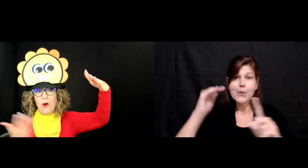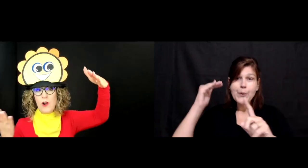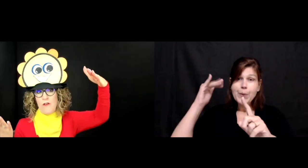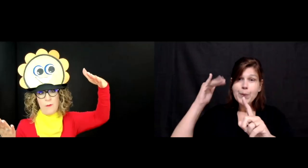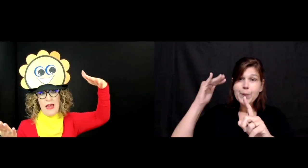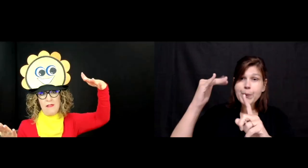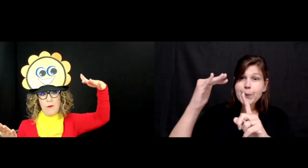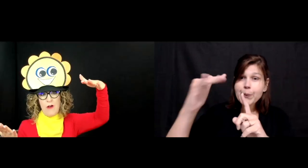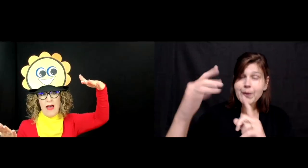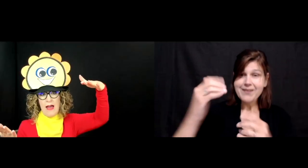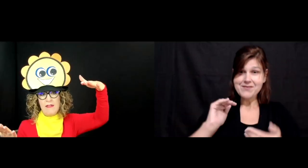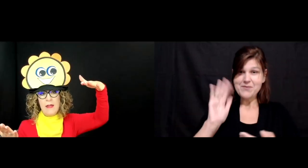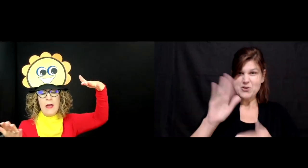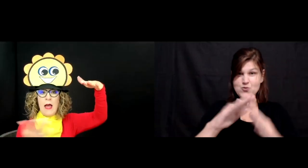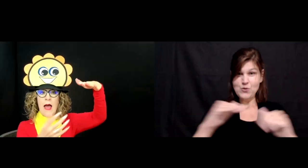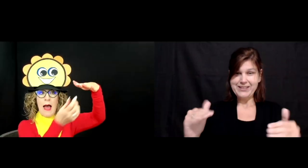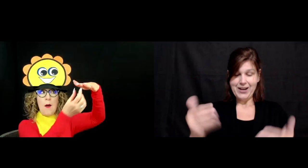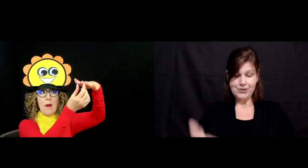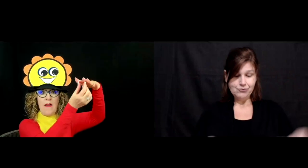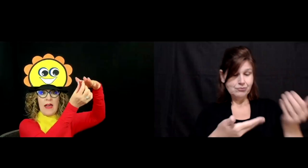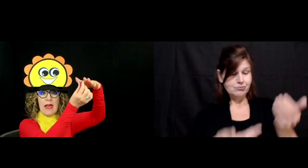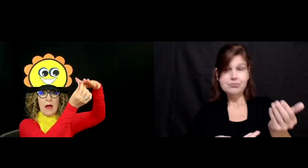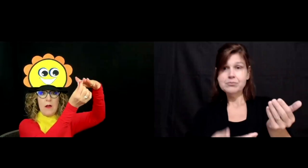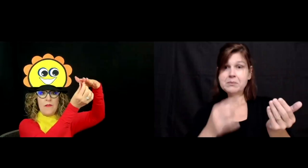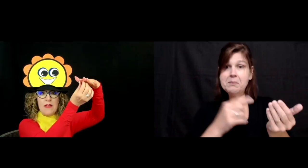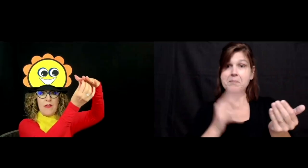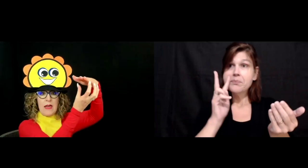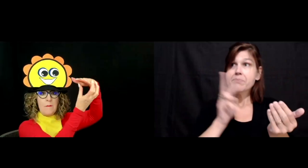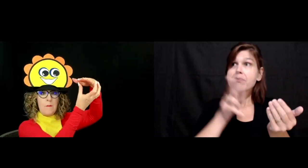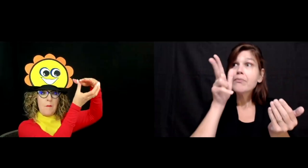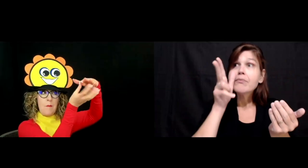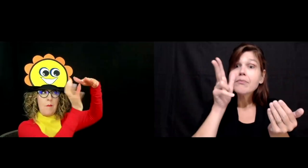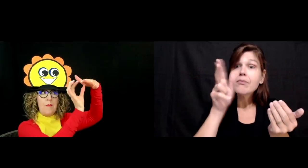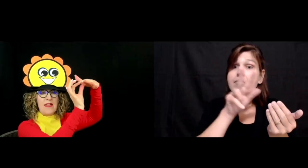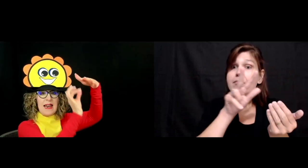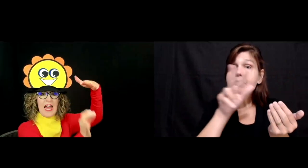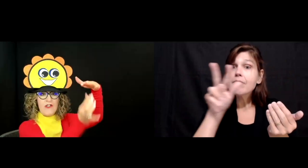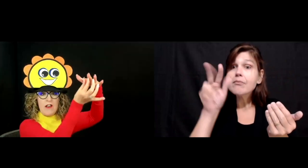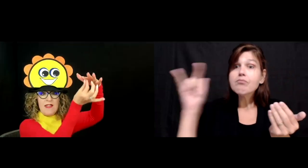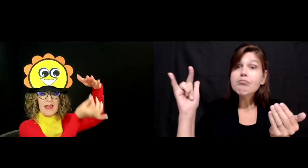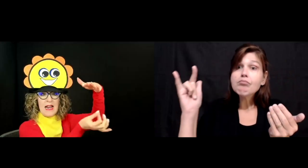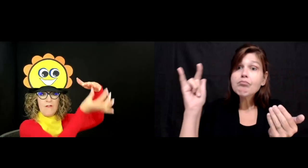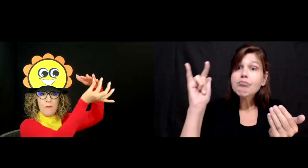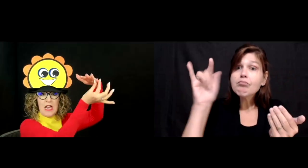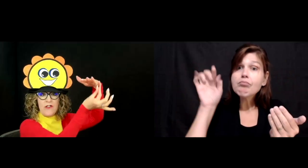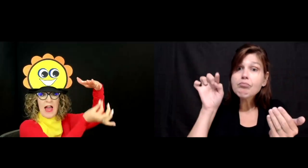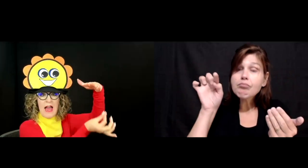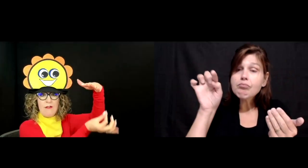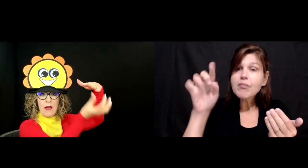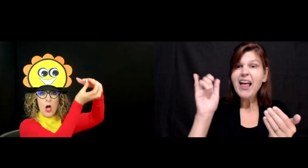We've all got the planes above our heads. And the selection of skills from each area